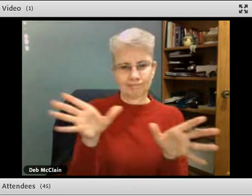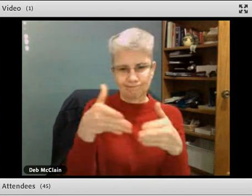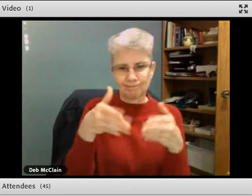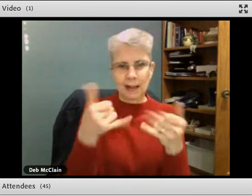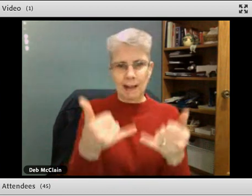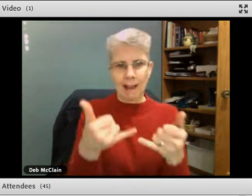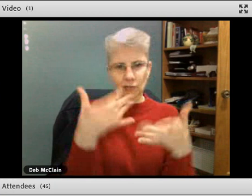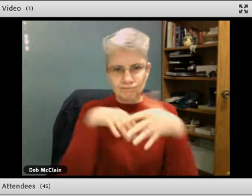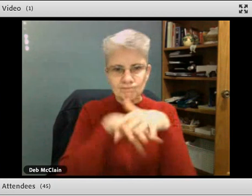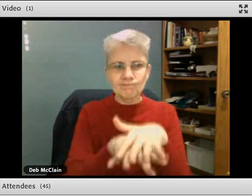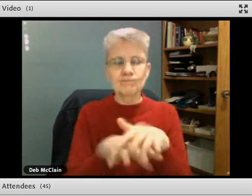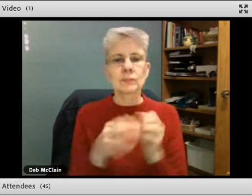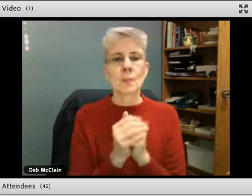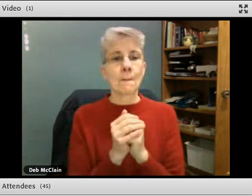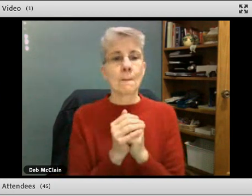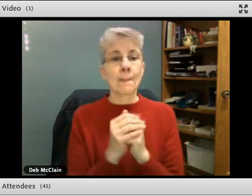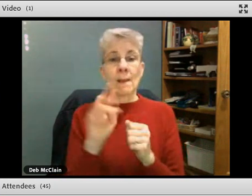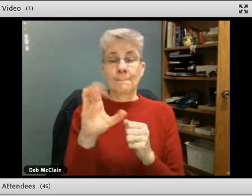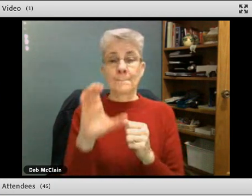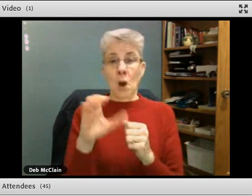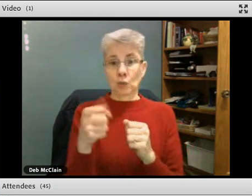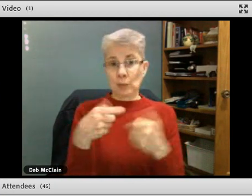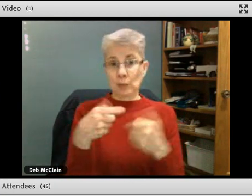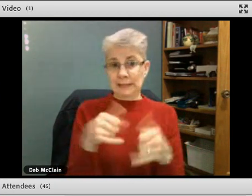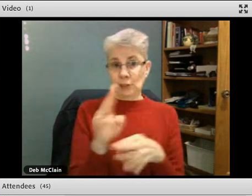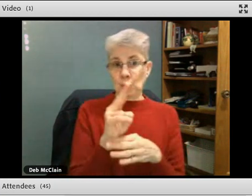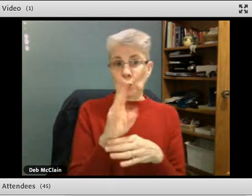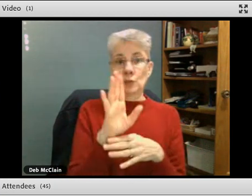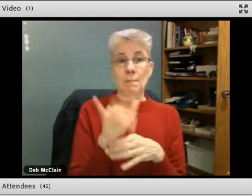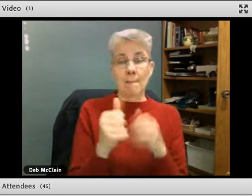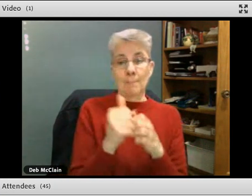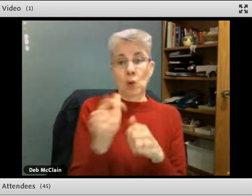MARC 21 is still used by most libraries worldwide for catalog data,